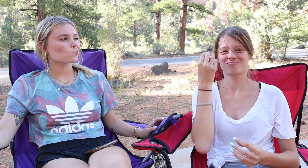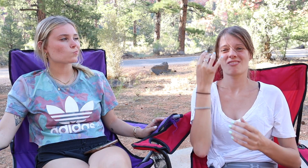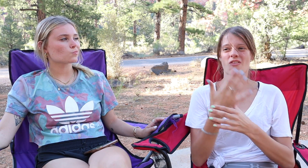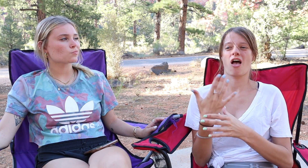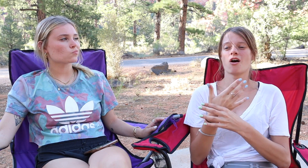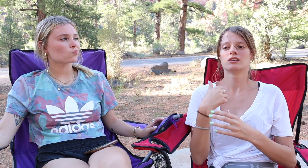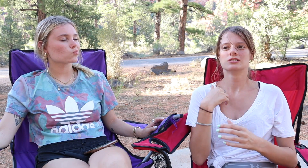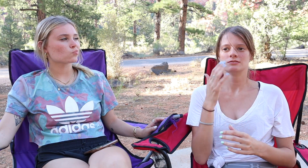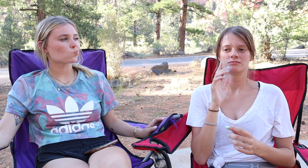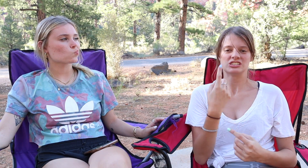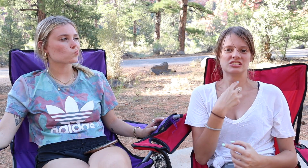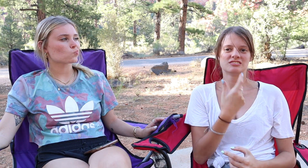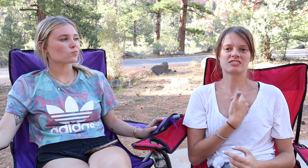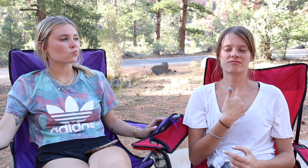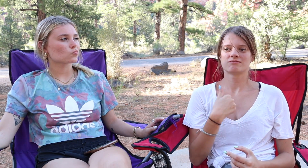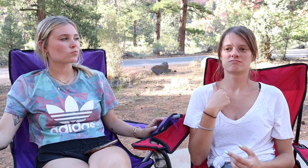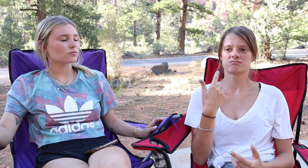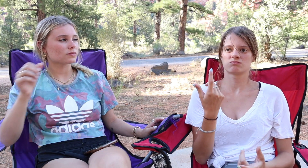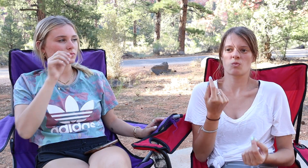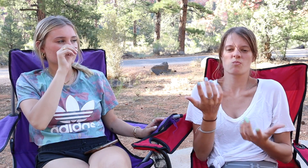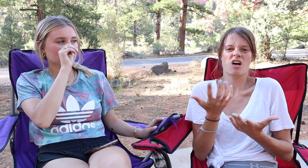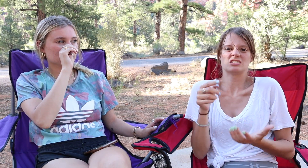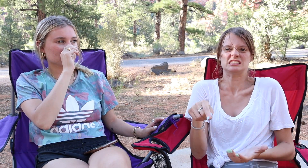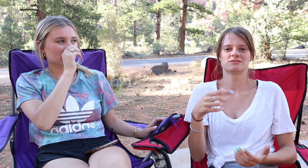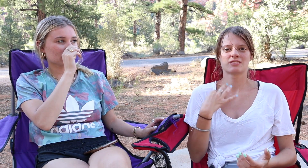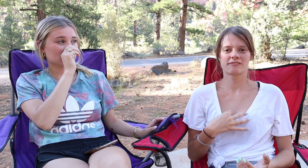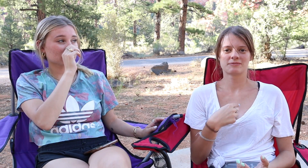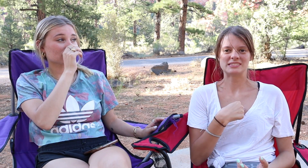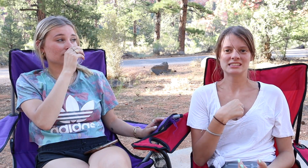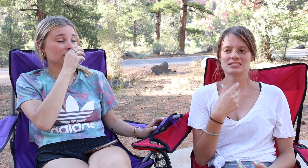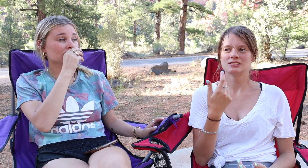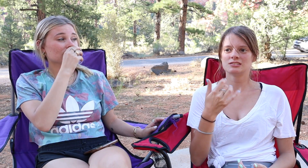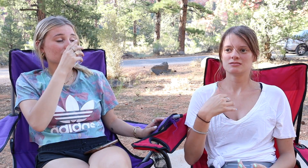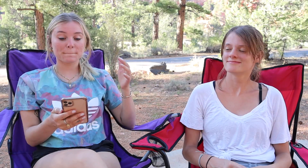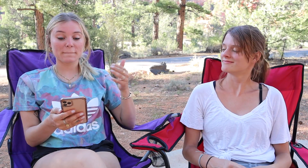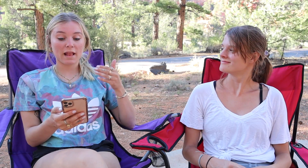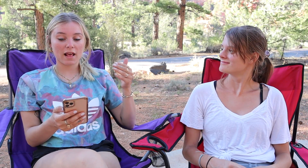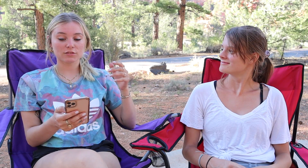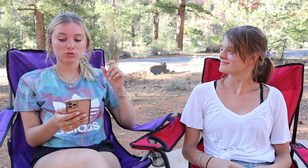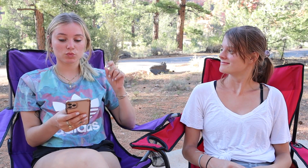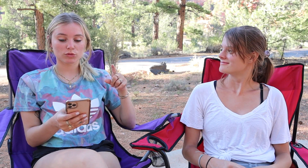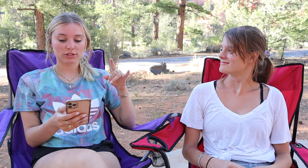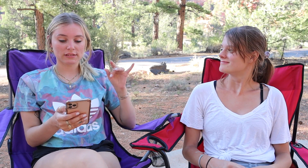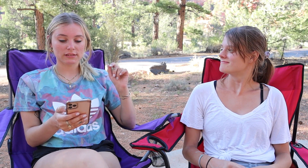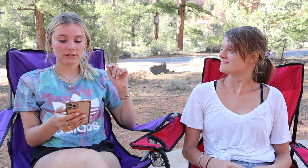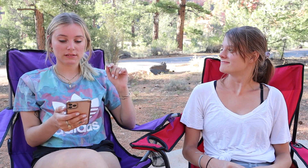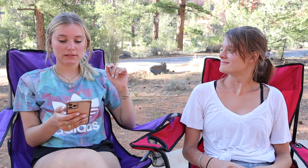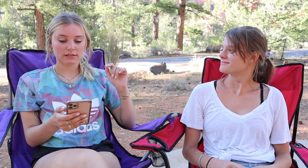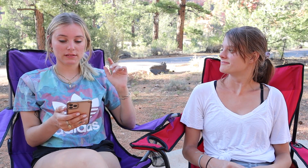I will just tell myself what is this benefit me? C: next question is